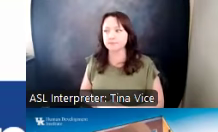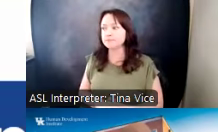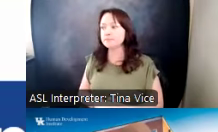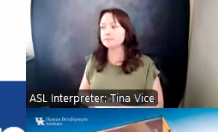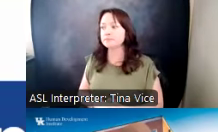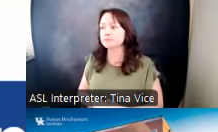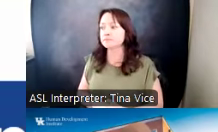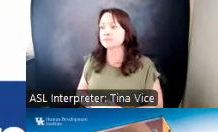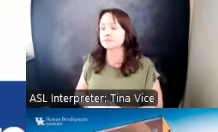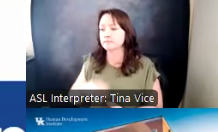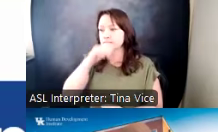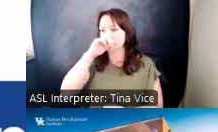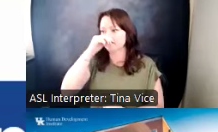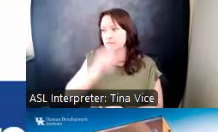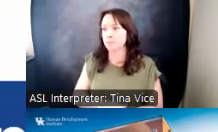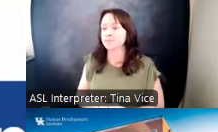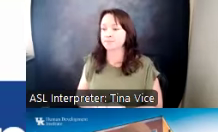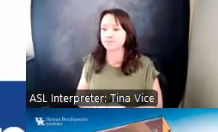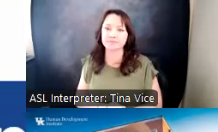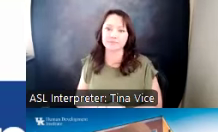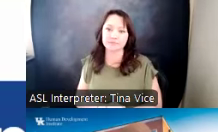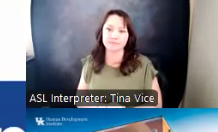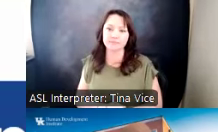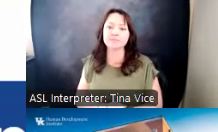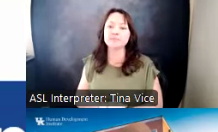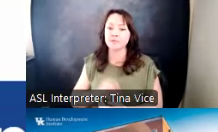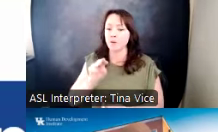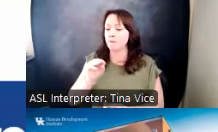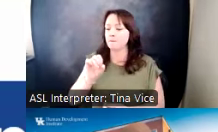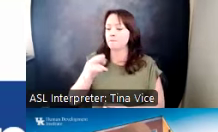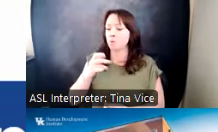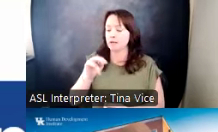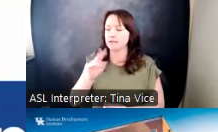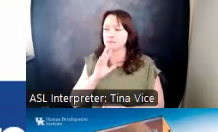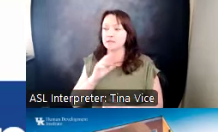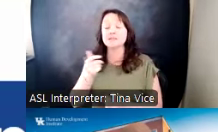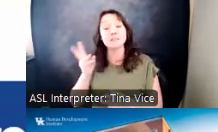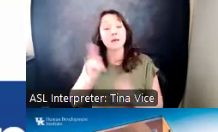um yes some people with disabilities may